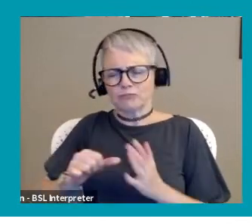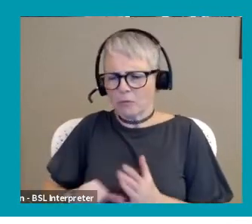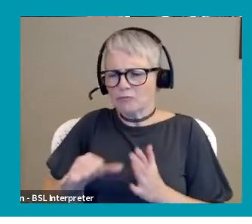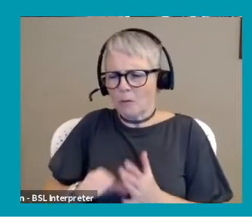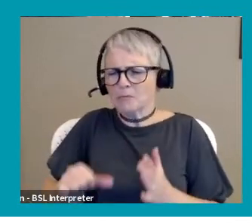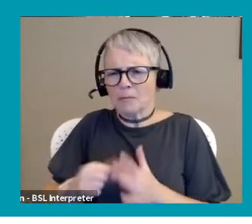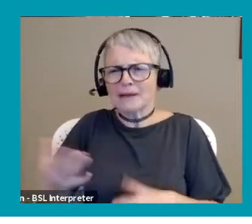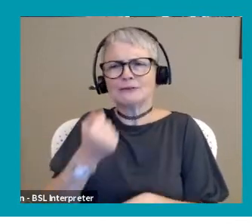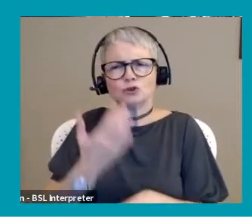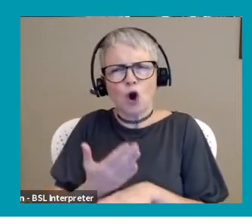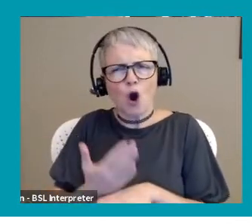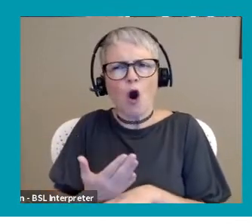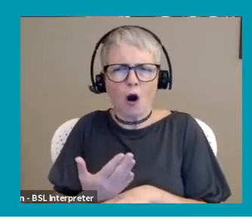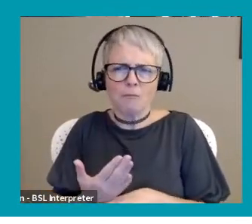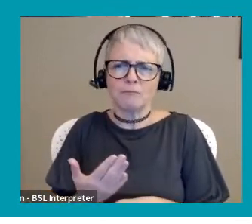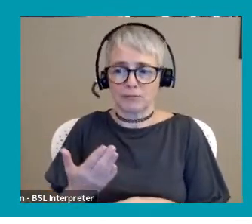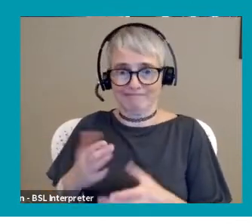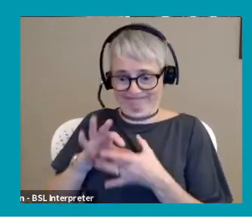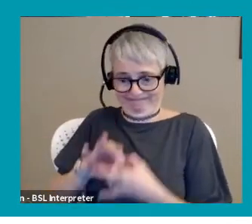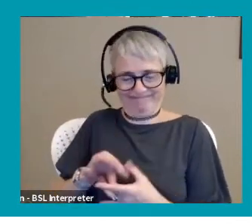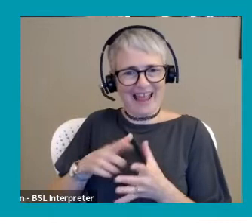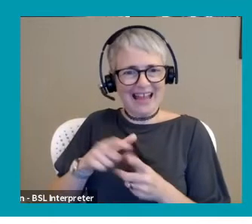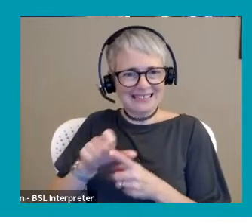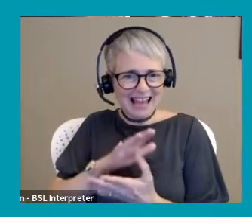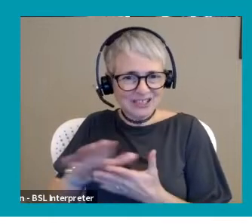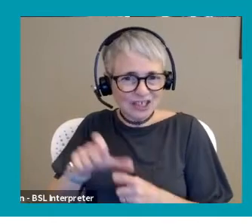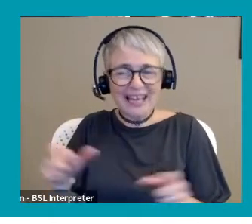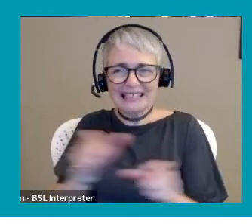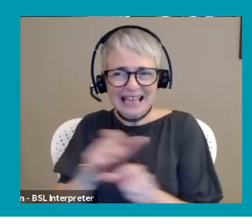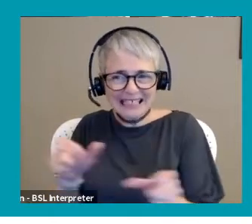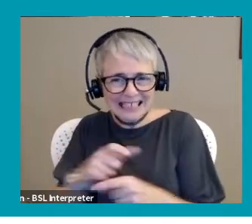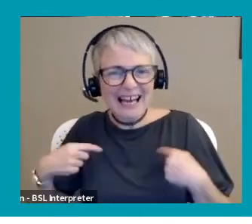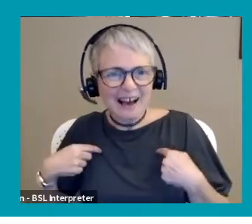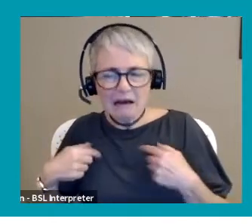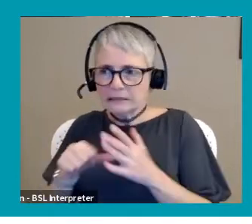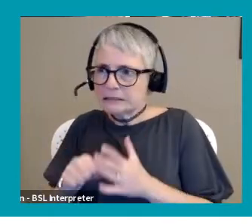And due to my ADHD and disAlexa and it's very powerful.